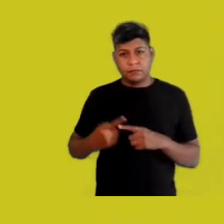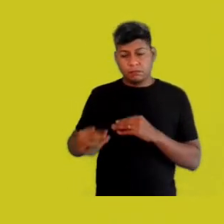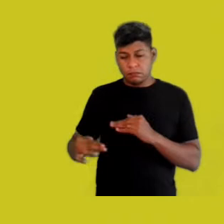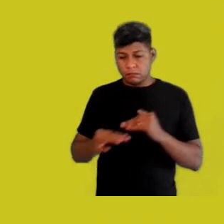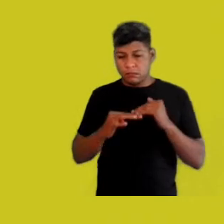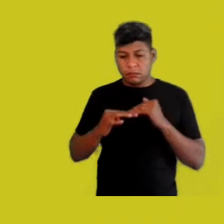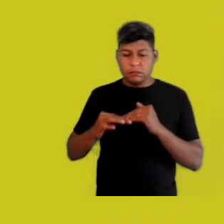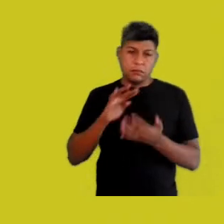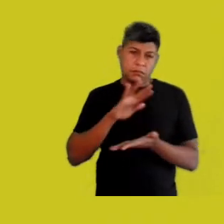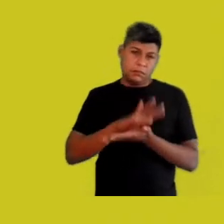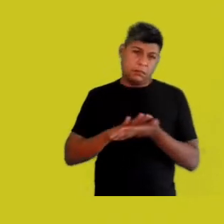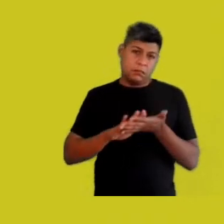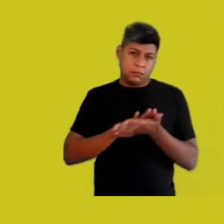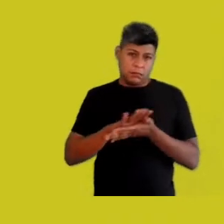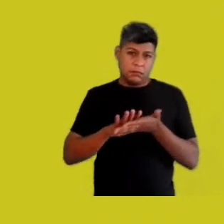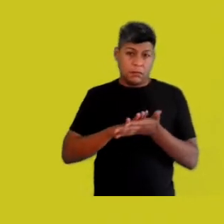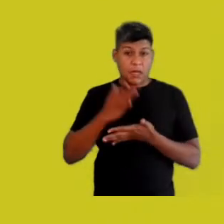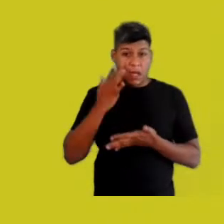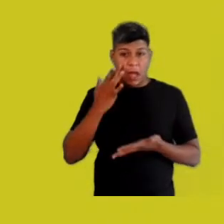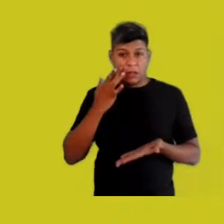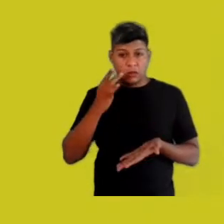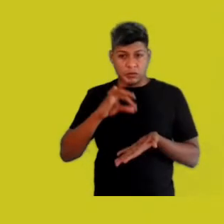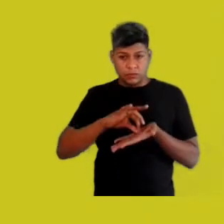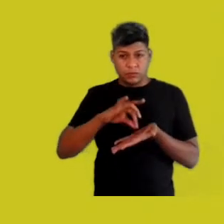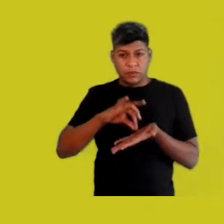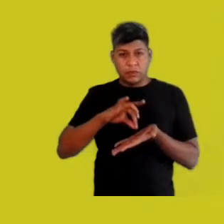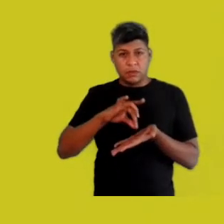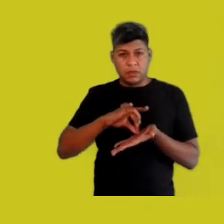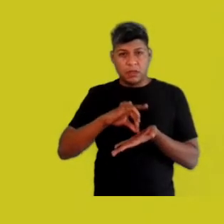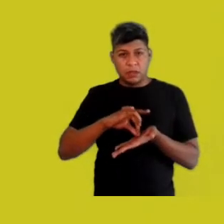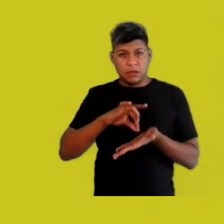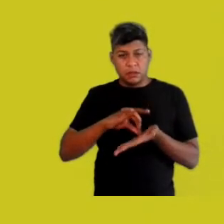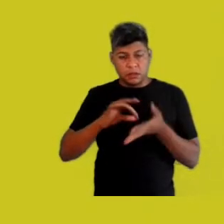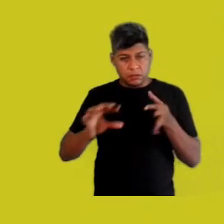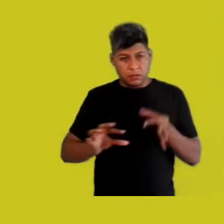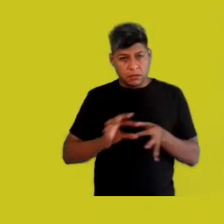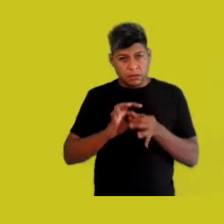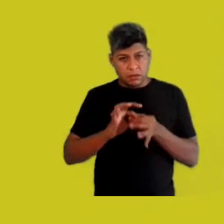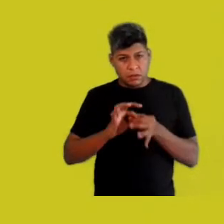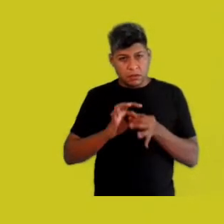So, in fact, all issues related with whiteness have to do with that,